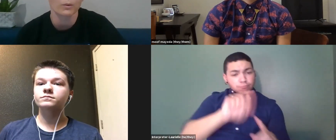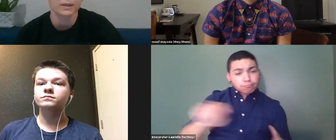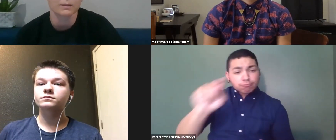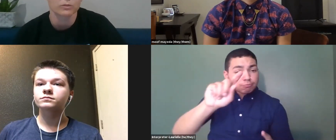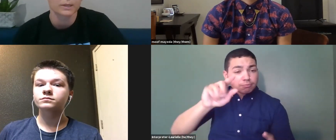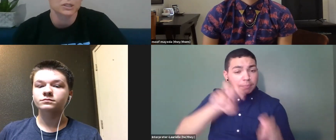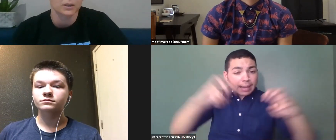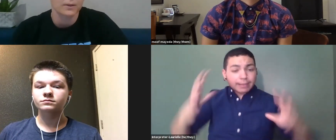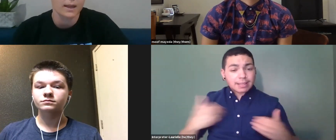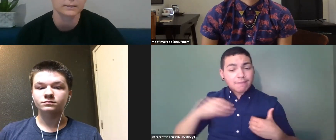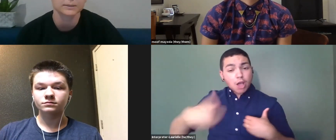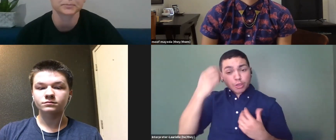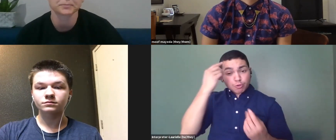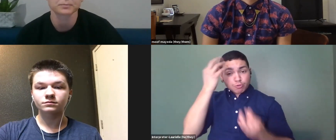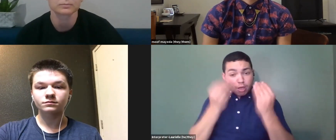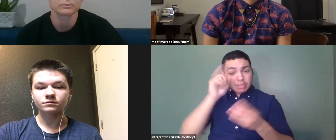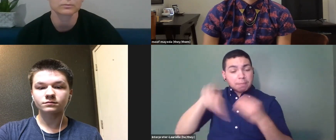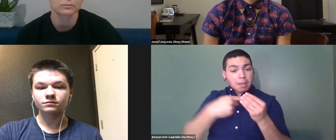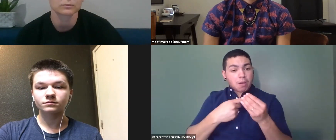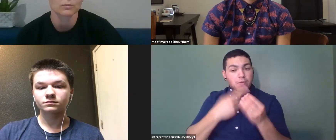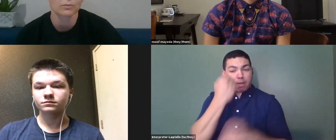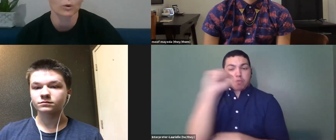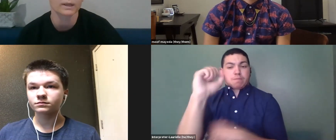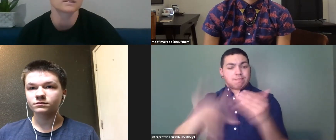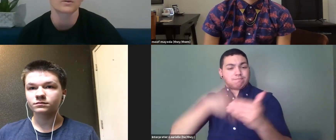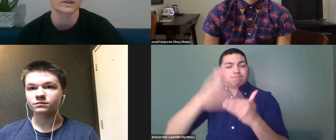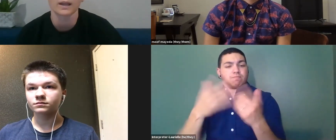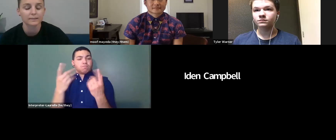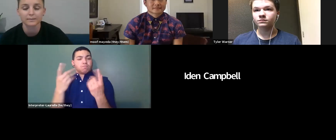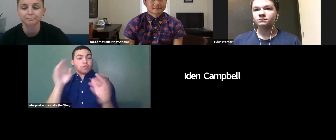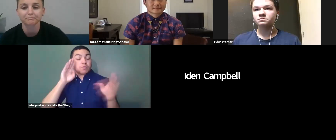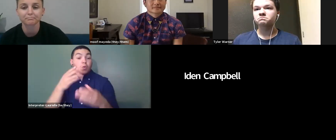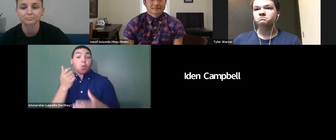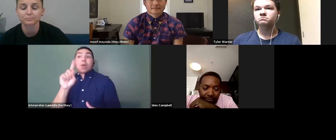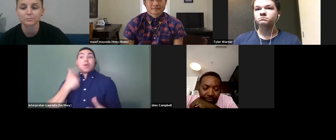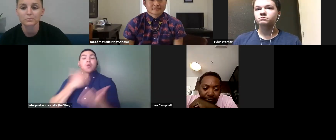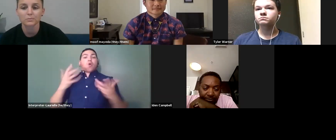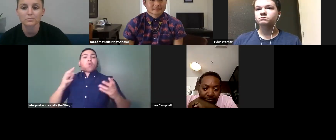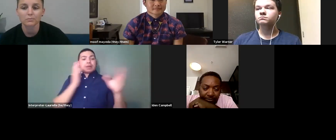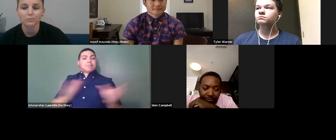But definitely economic justice should be high on our priority